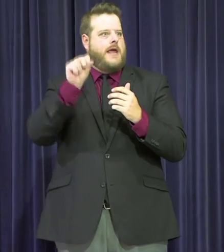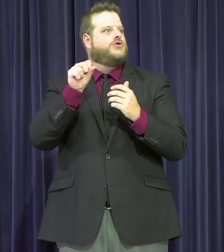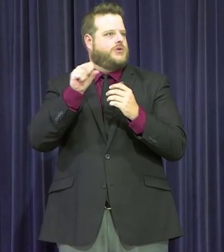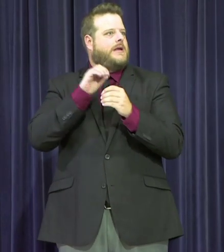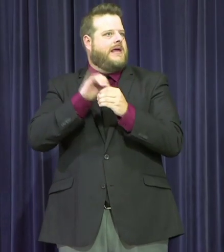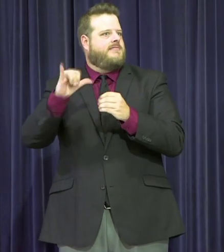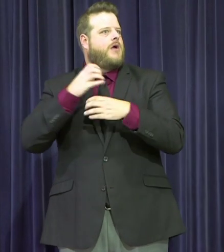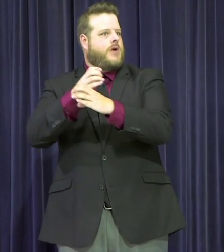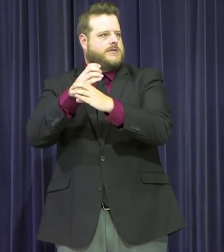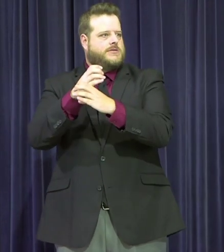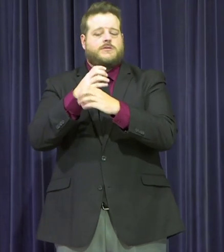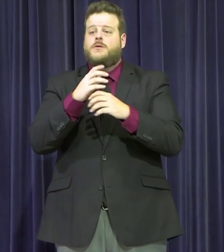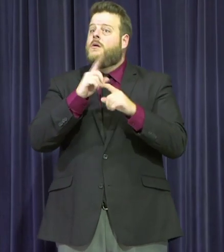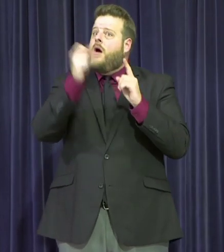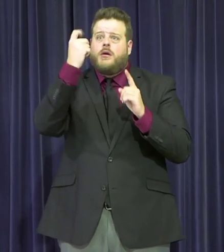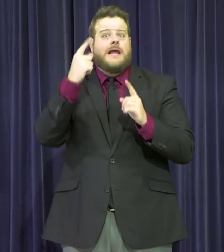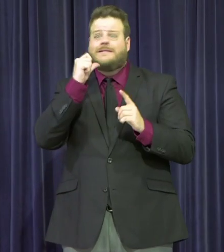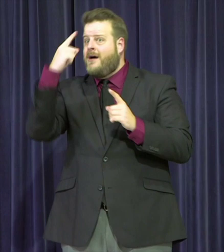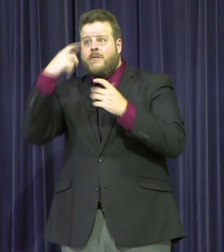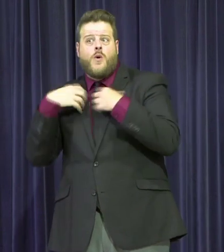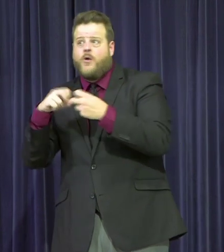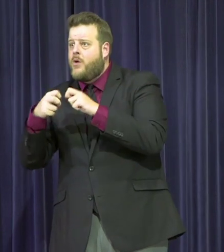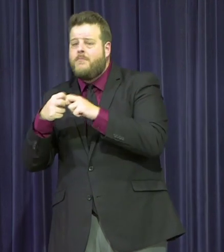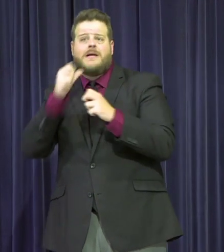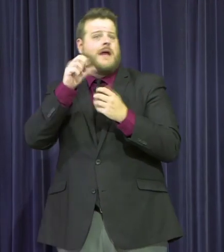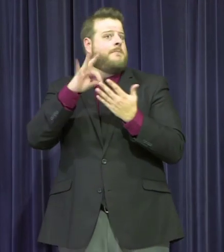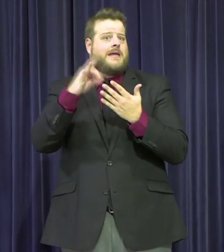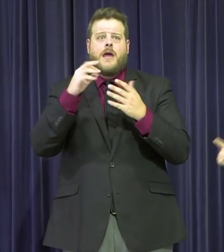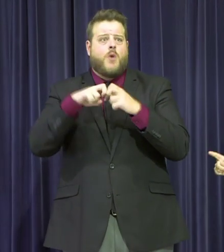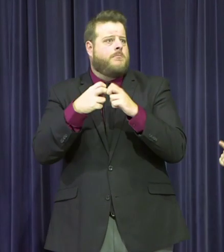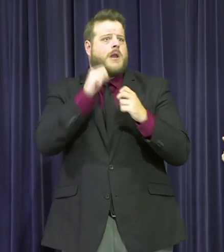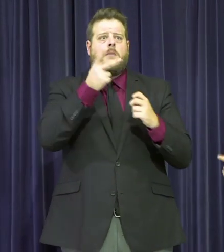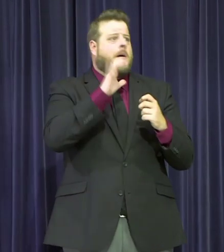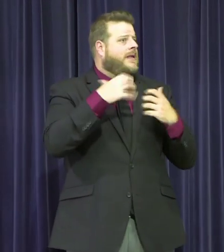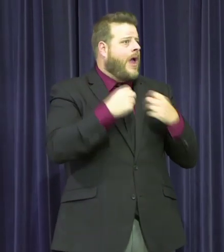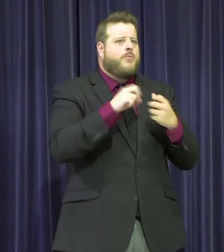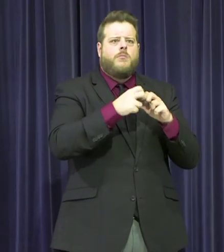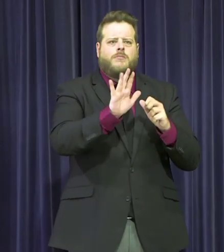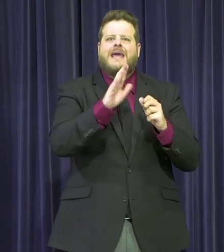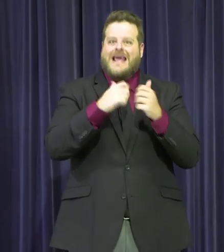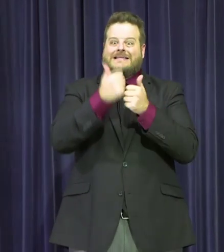But, its not a mental health problem, it's not a Medicaid problem, it's not a Public Health problem, it's everyone.